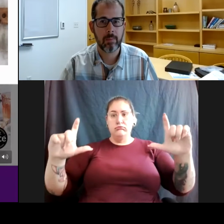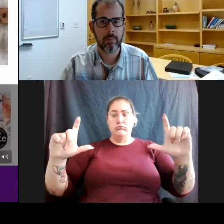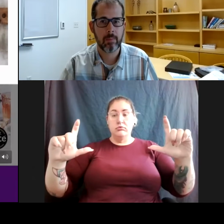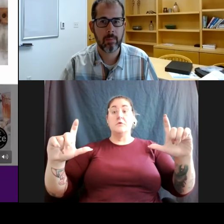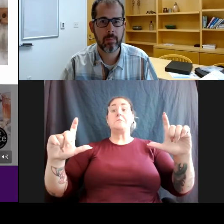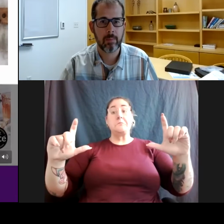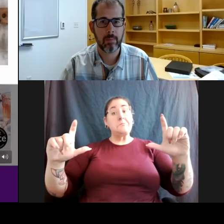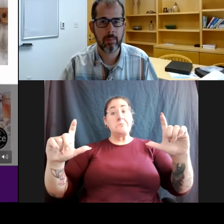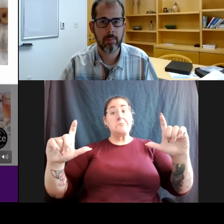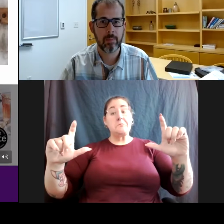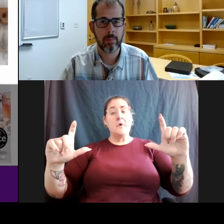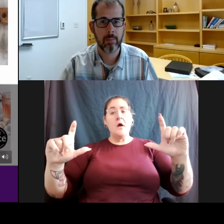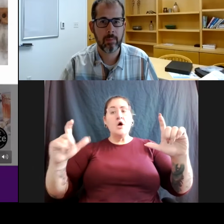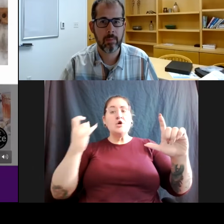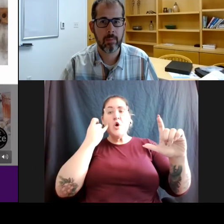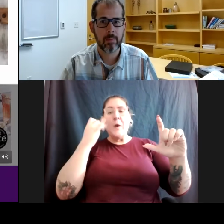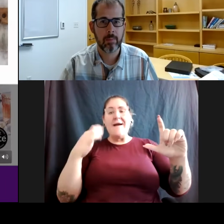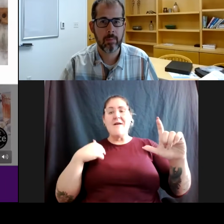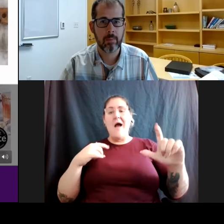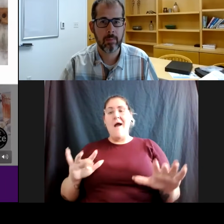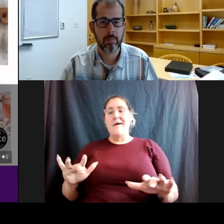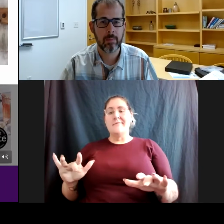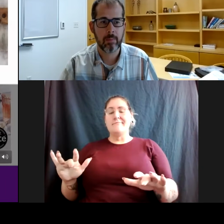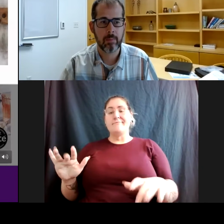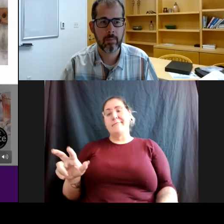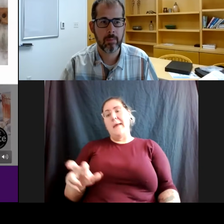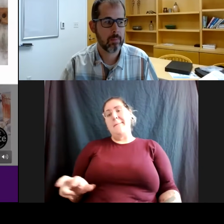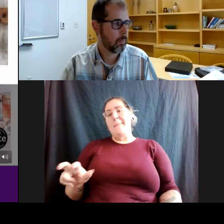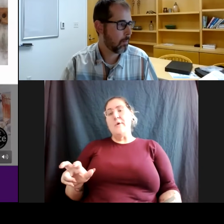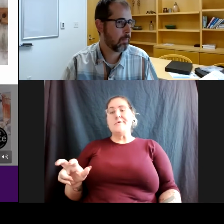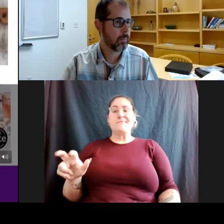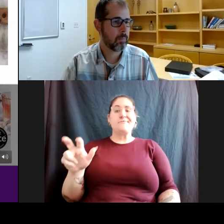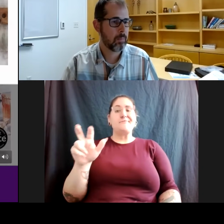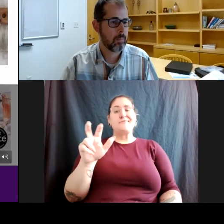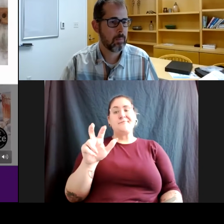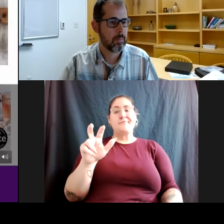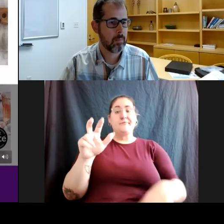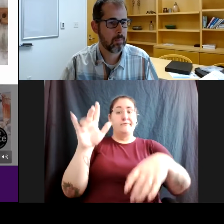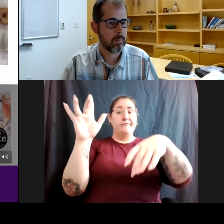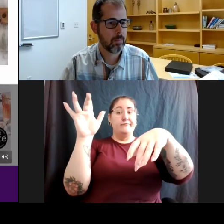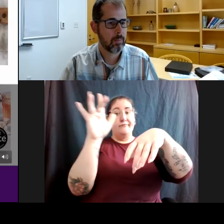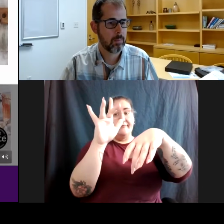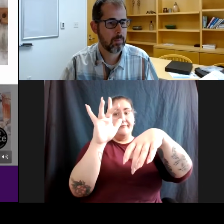you do this, the main menu I have this lovely large area where I can interact with and I